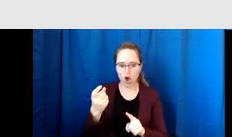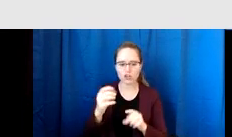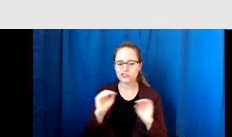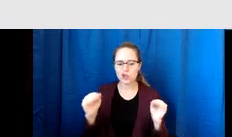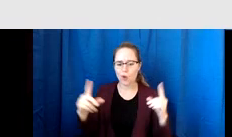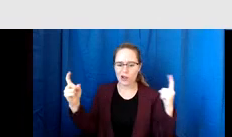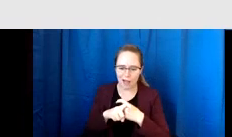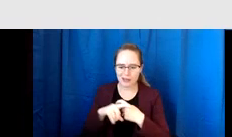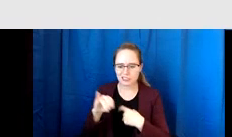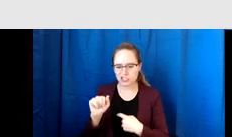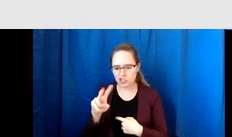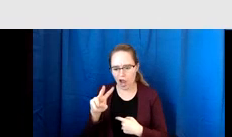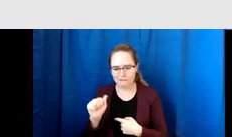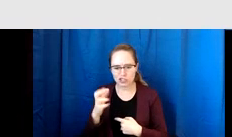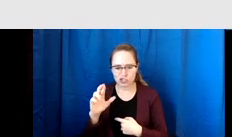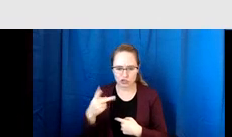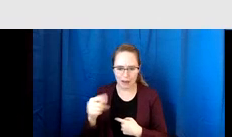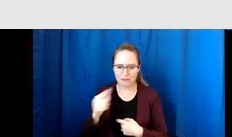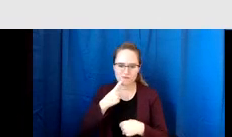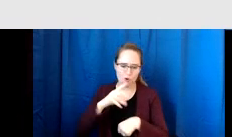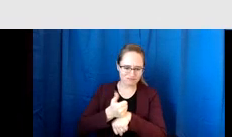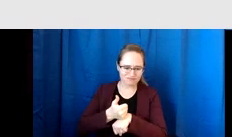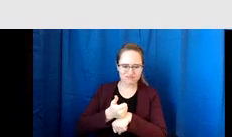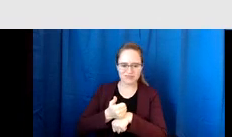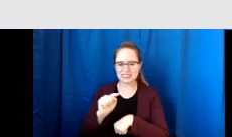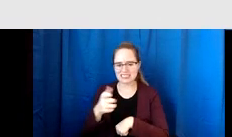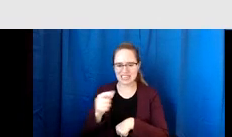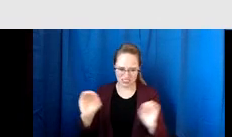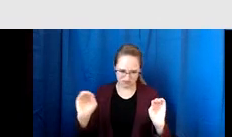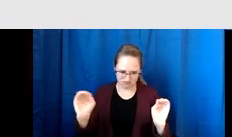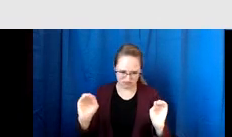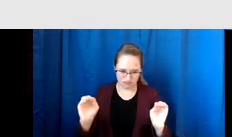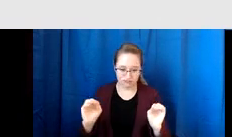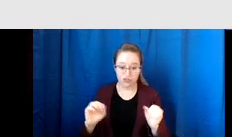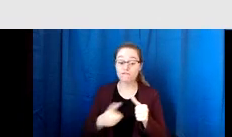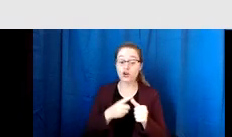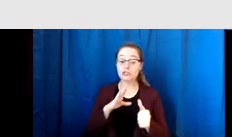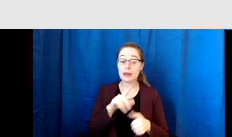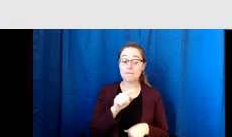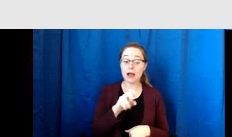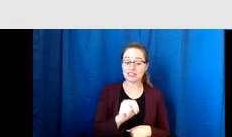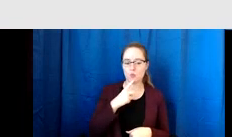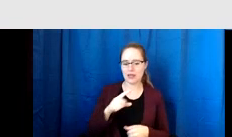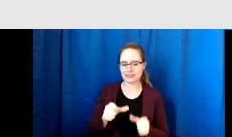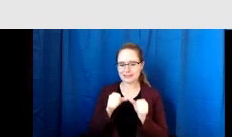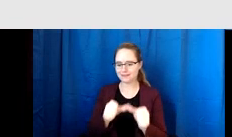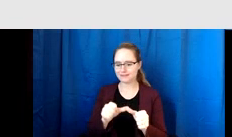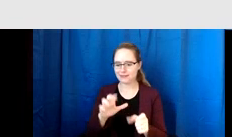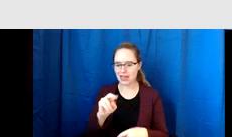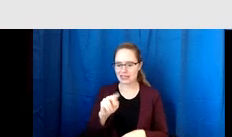of JavaScript setting a fixed text. So first button was simply a ''Continue'' button. The second button was simply a ''Cancel'' button.